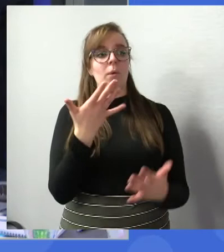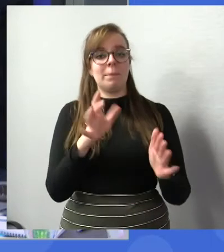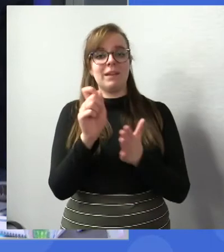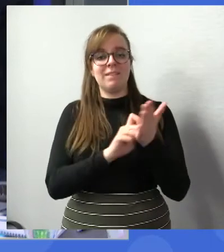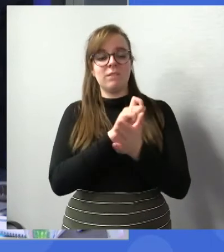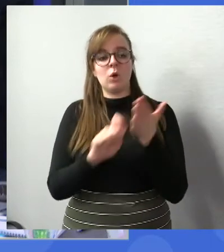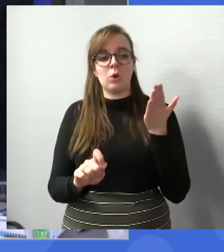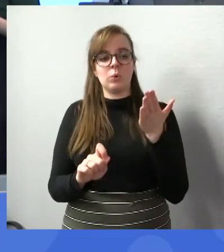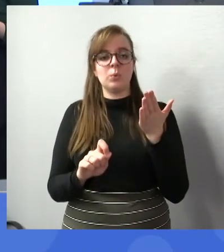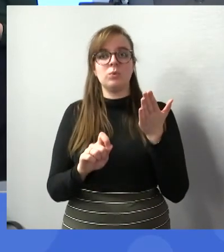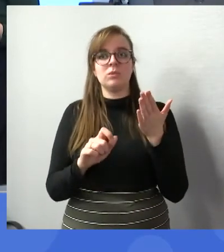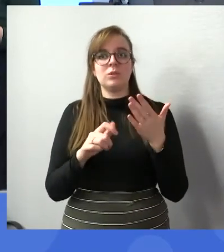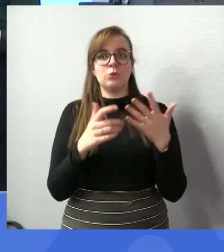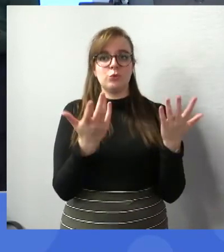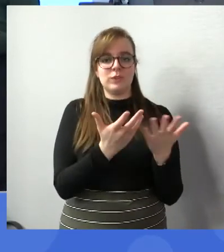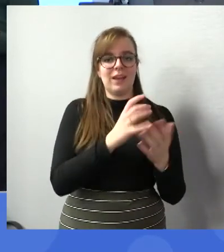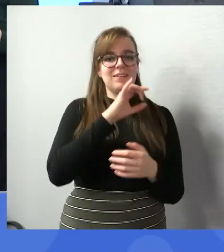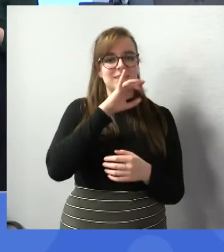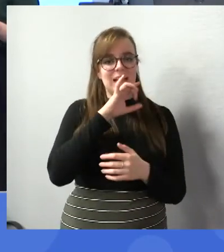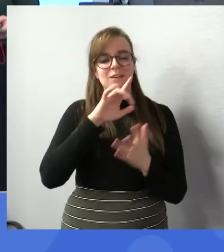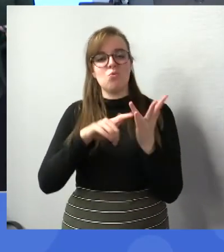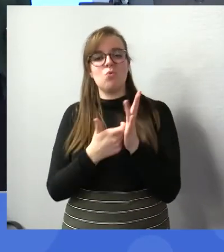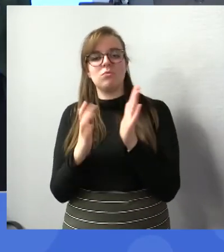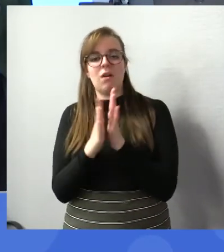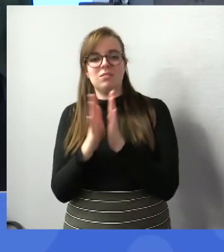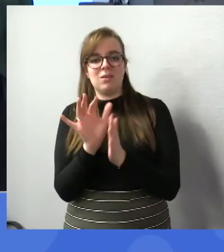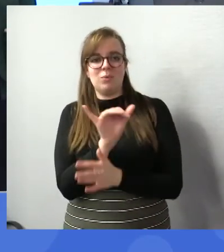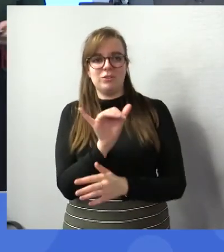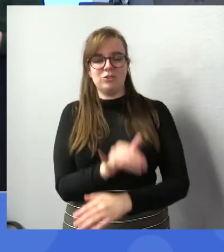today is Saturday or Sunday